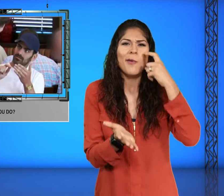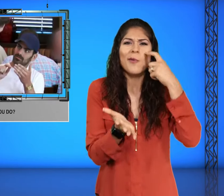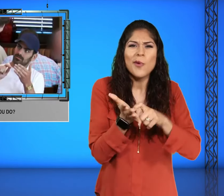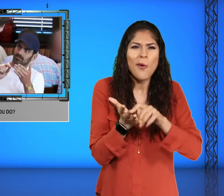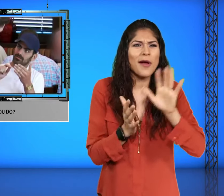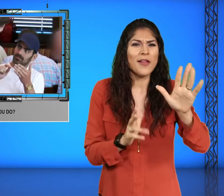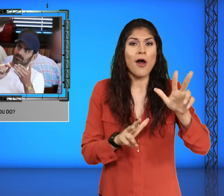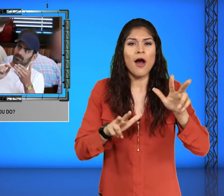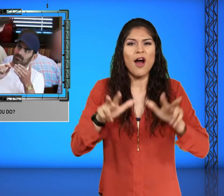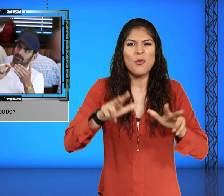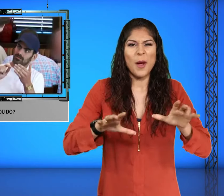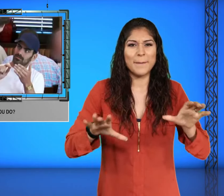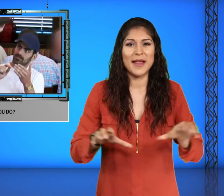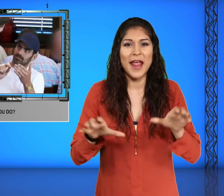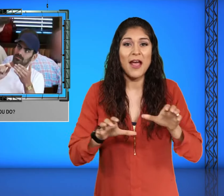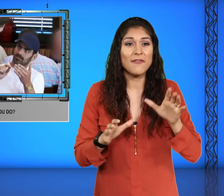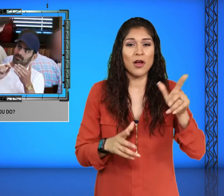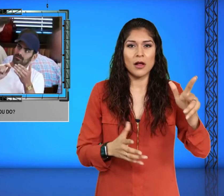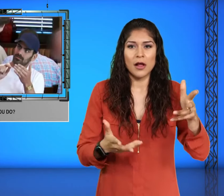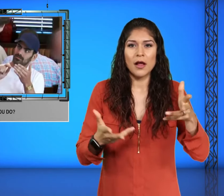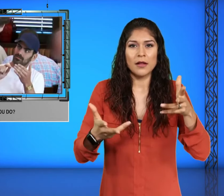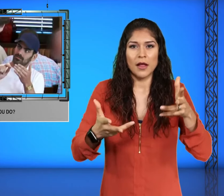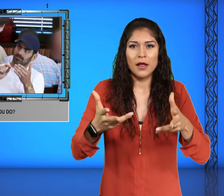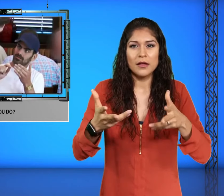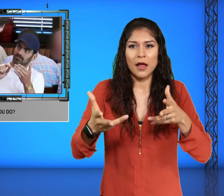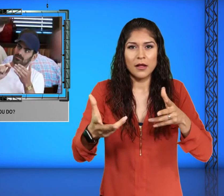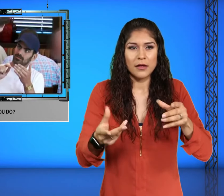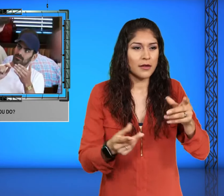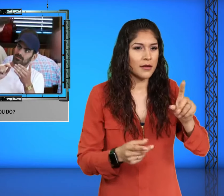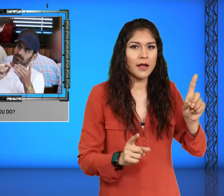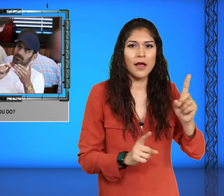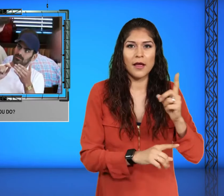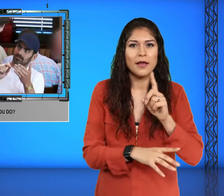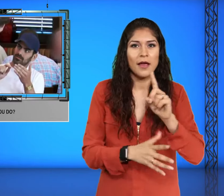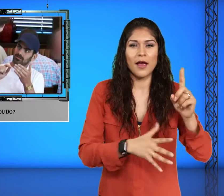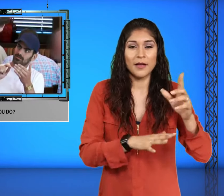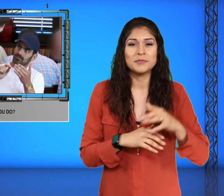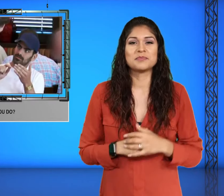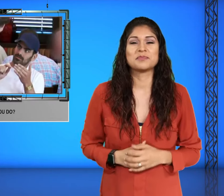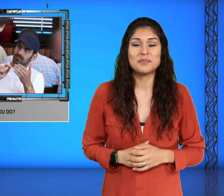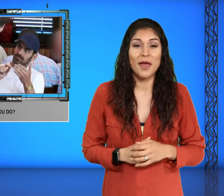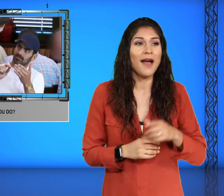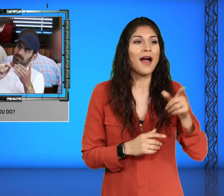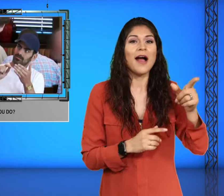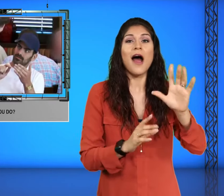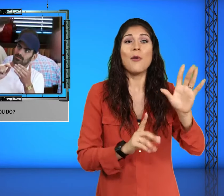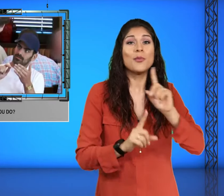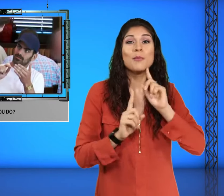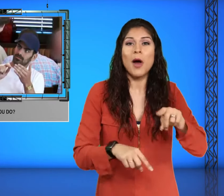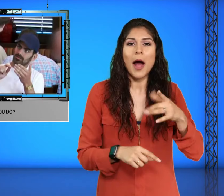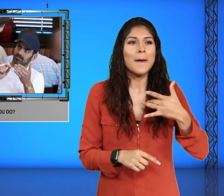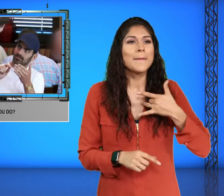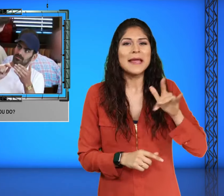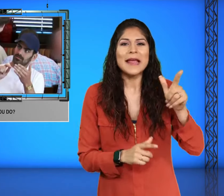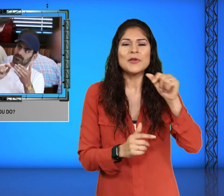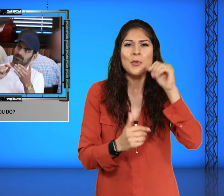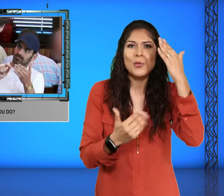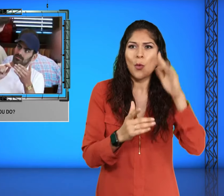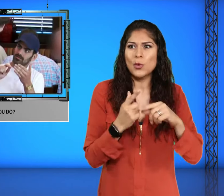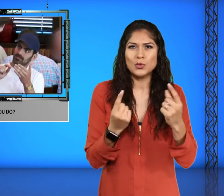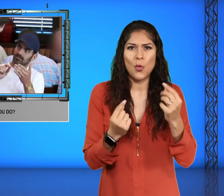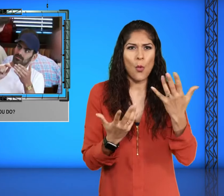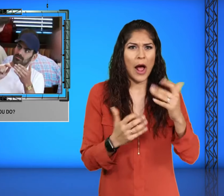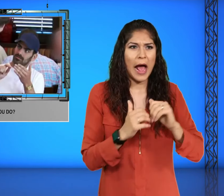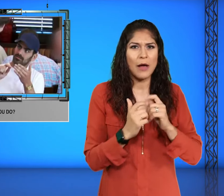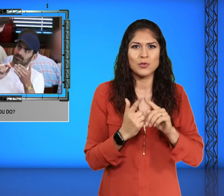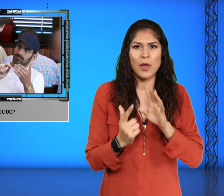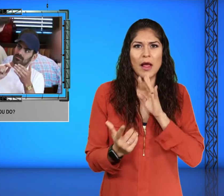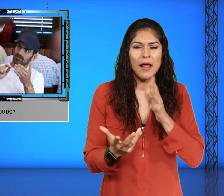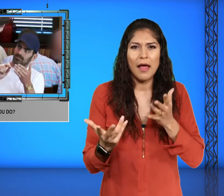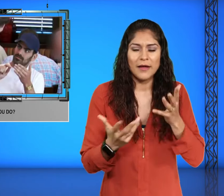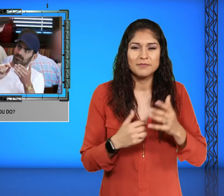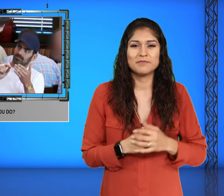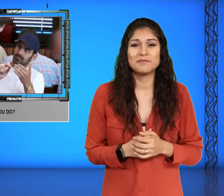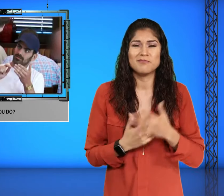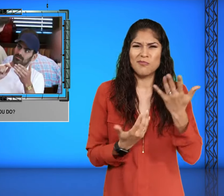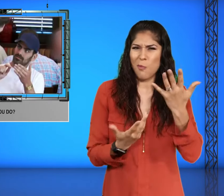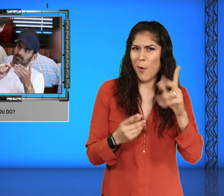Then I notice their awkward behavior and response like they don't know what to do.